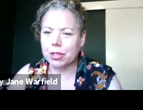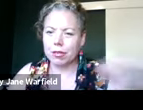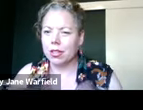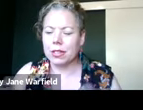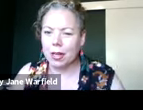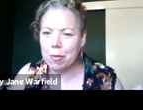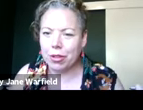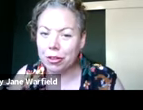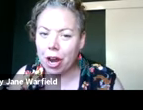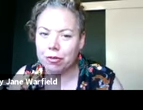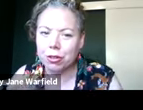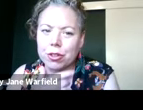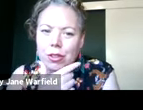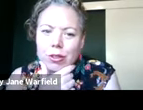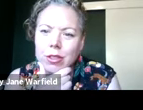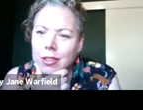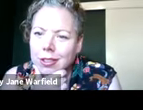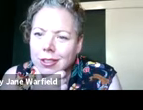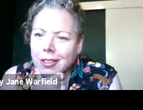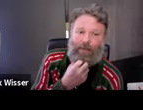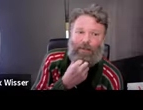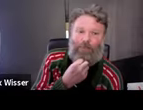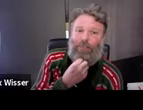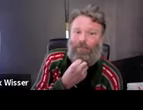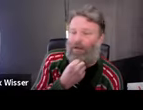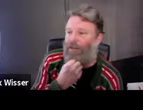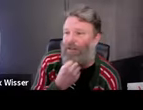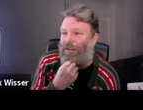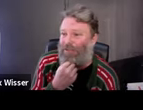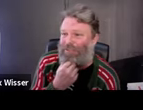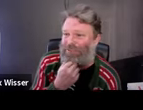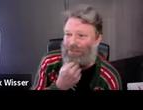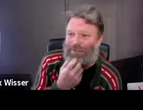and potential for things to happen that are out of your control. >>